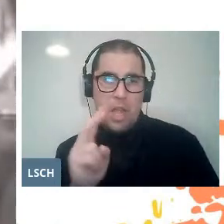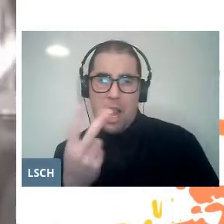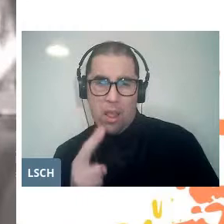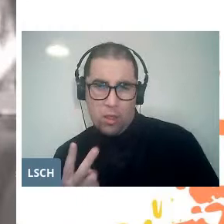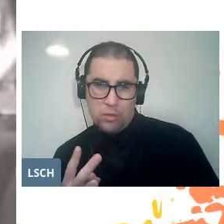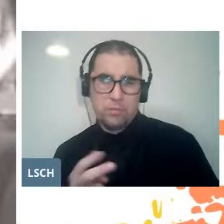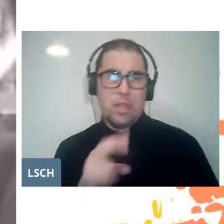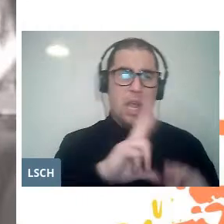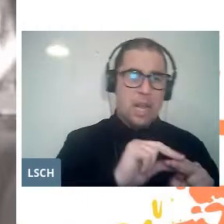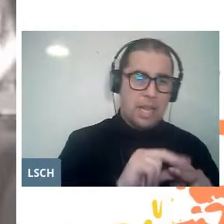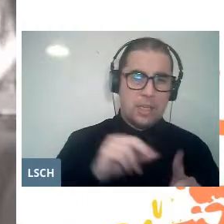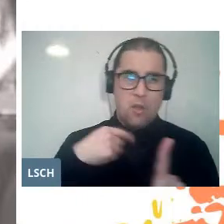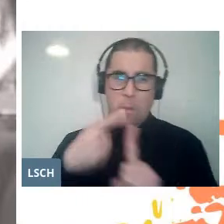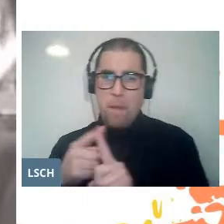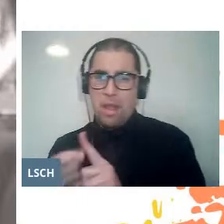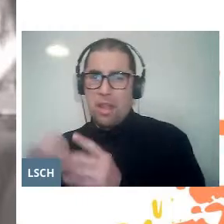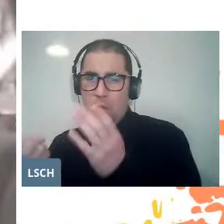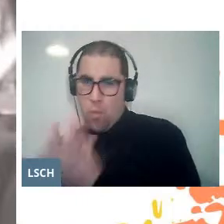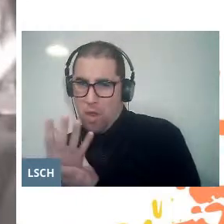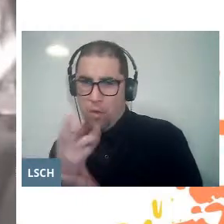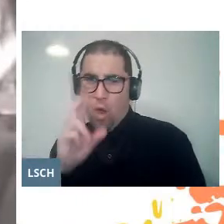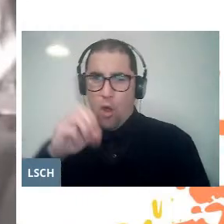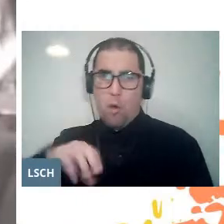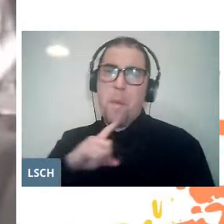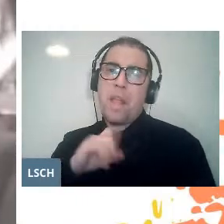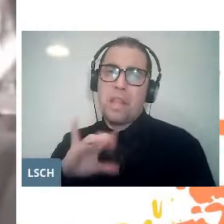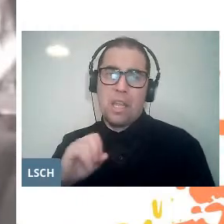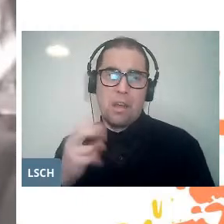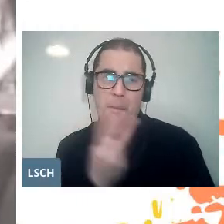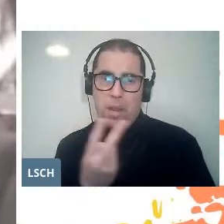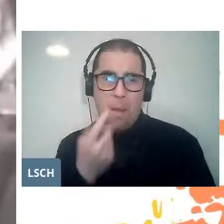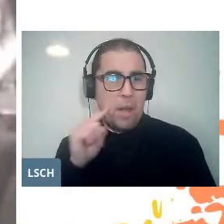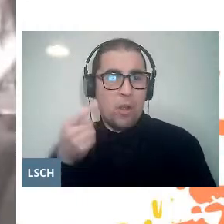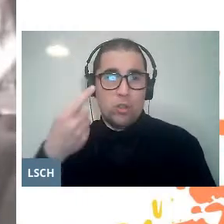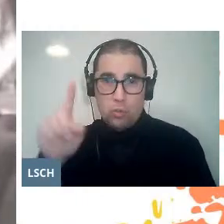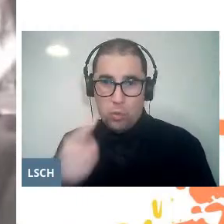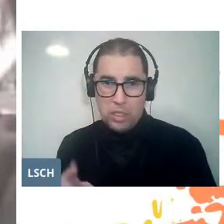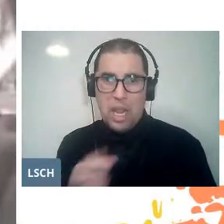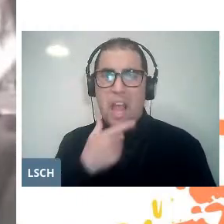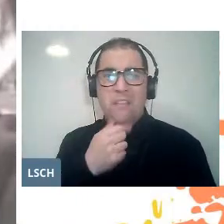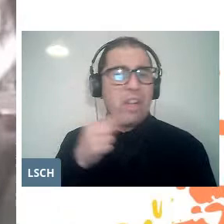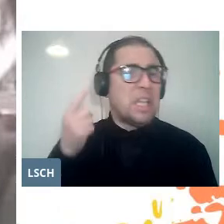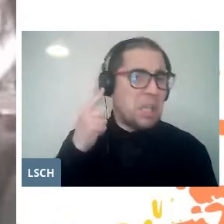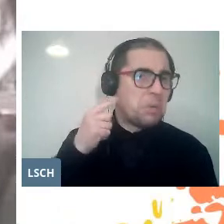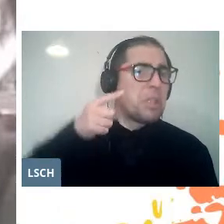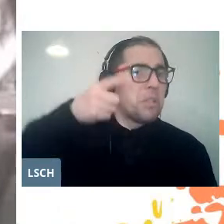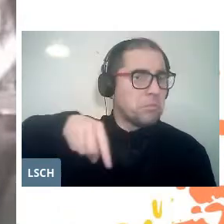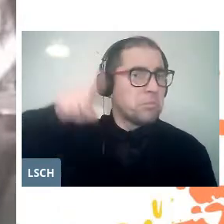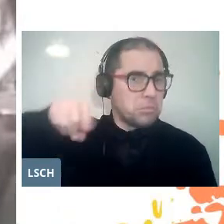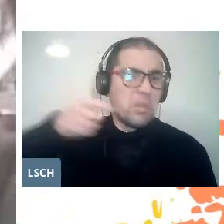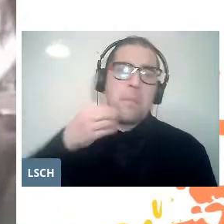although his musics are distinguished by their melodic ease and their emotionality.